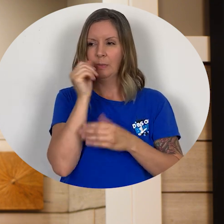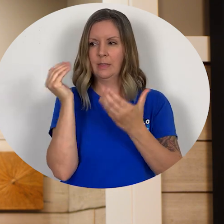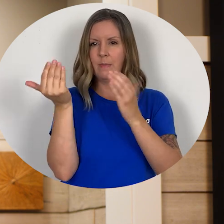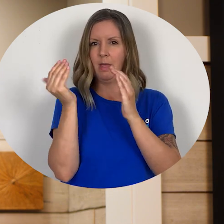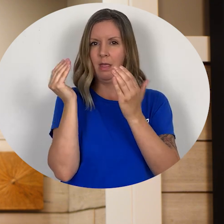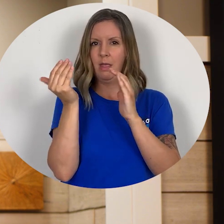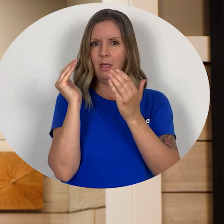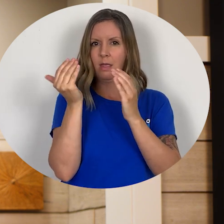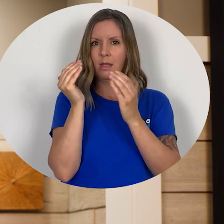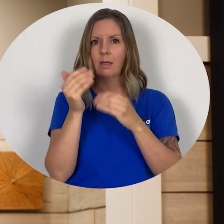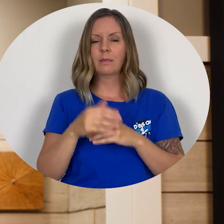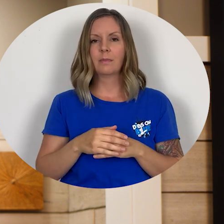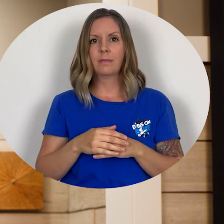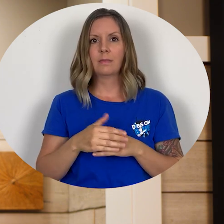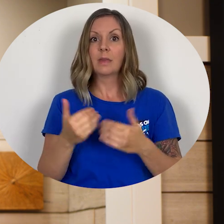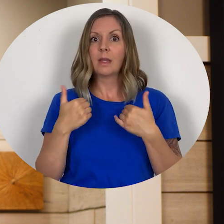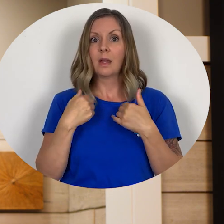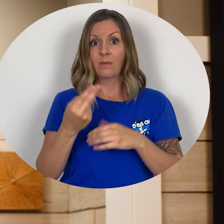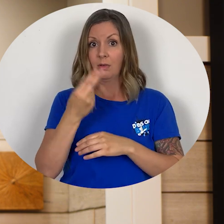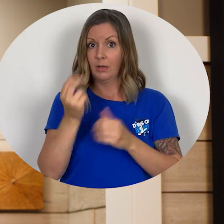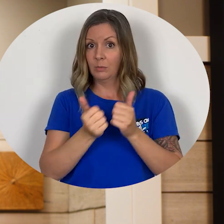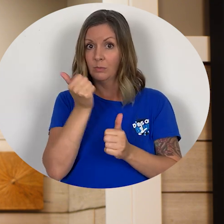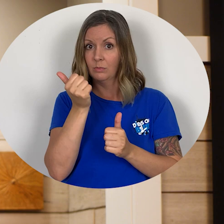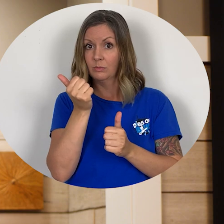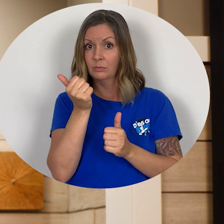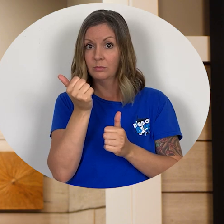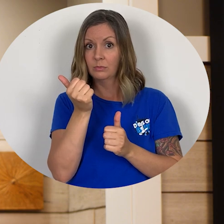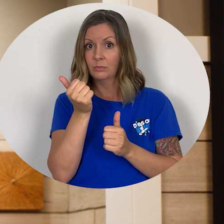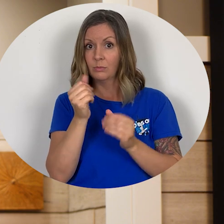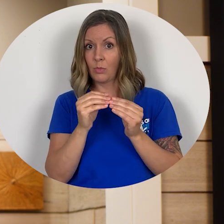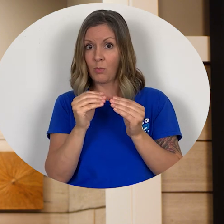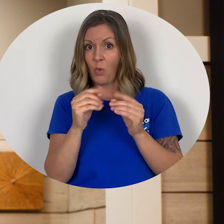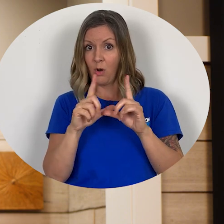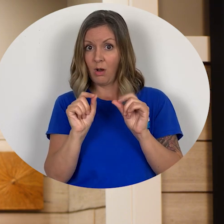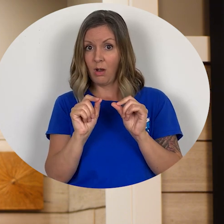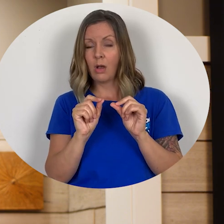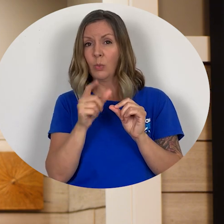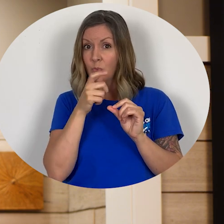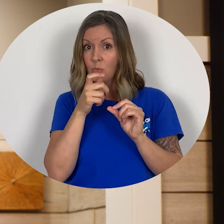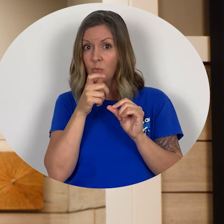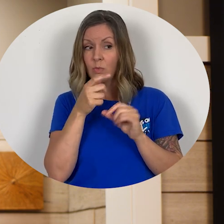secretly compares a single card from their hands and sees who has the higher value. Now,